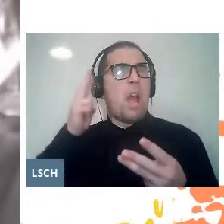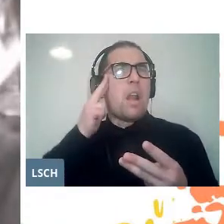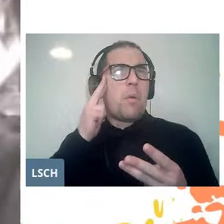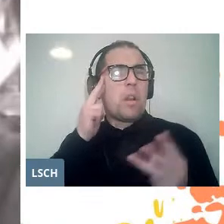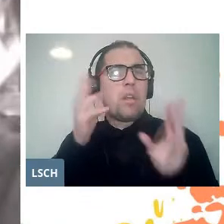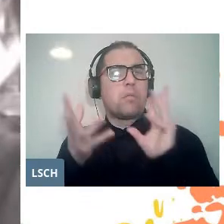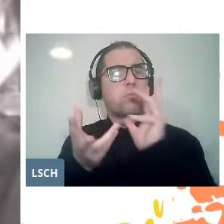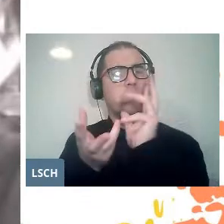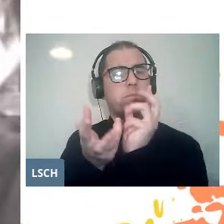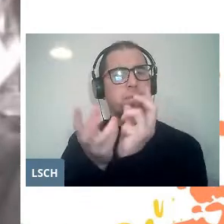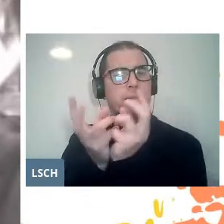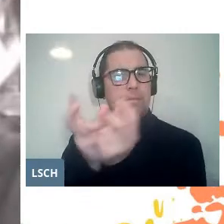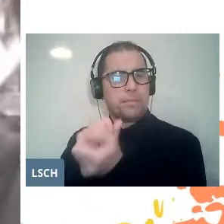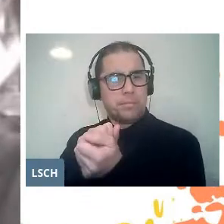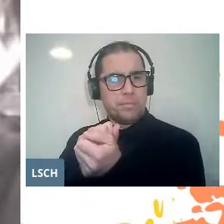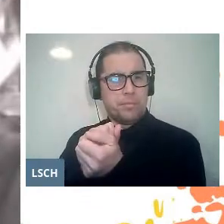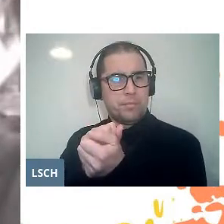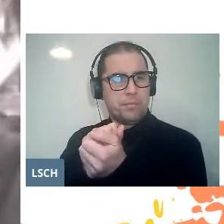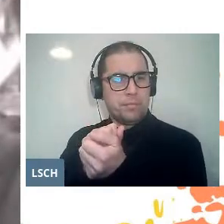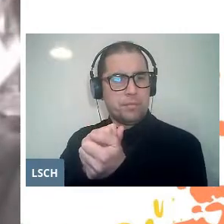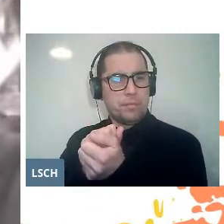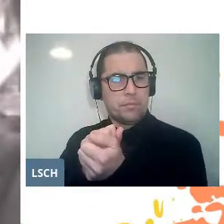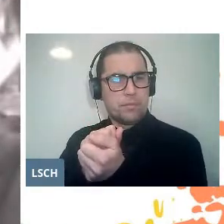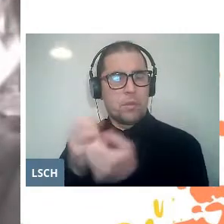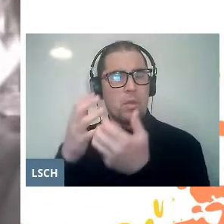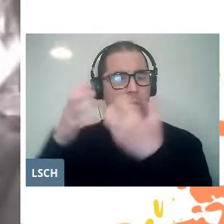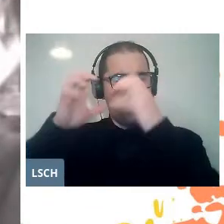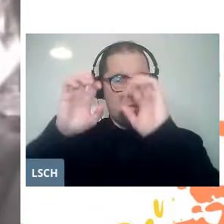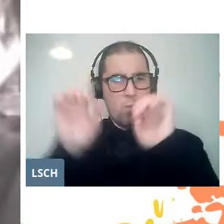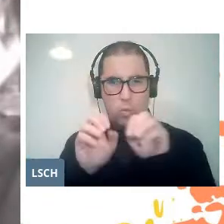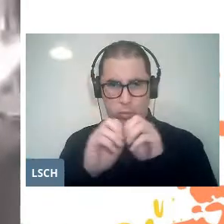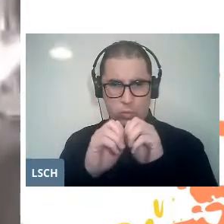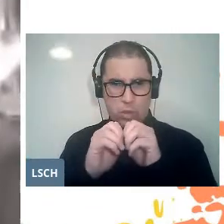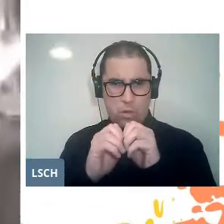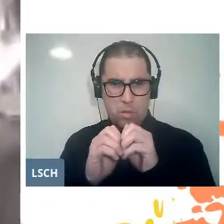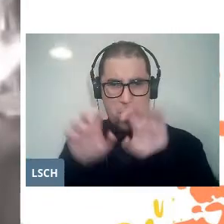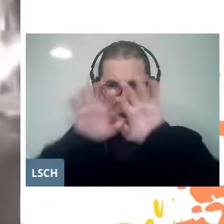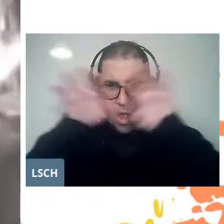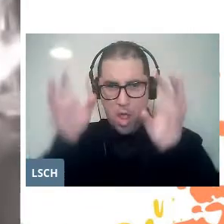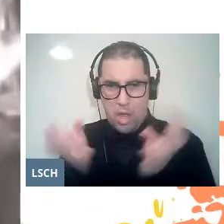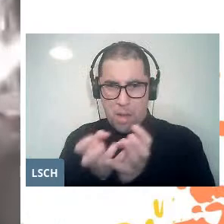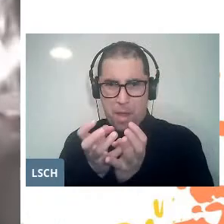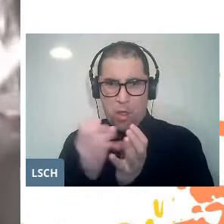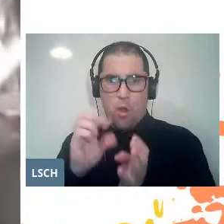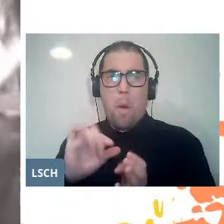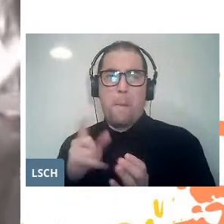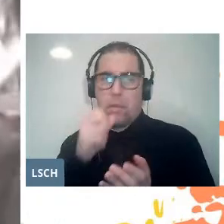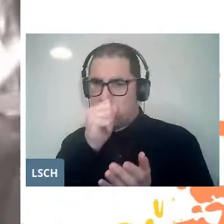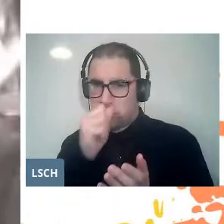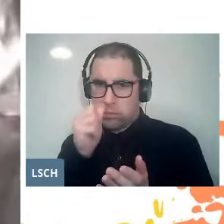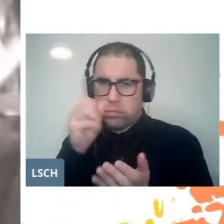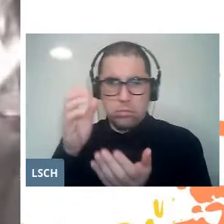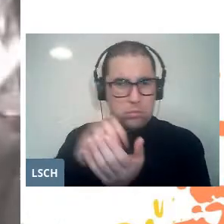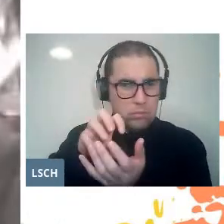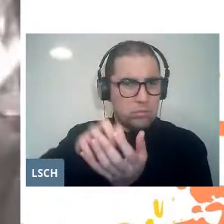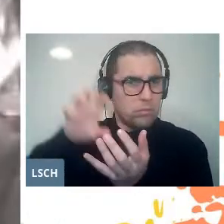are translated into a brain trapped by opium, into thoughts and musical images.